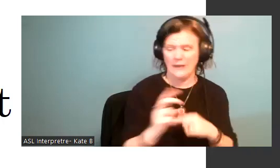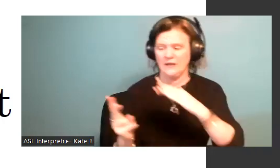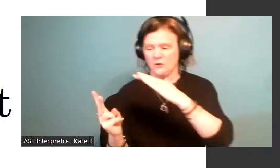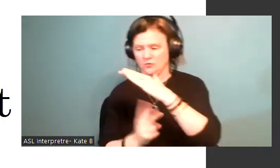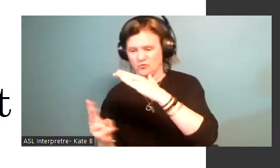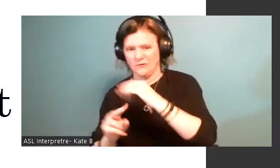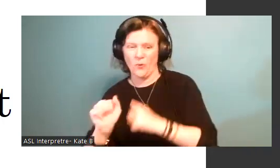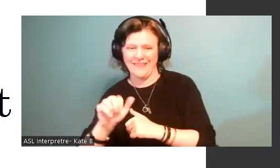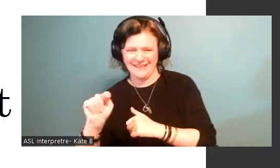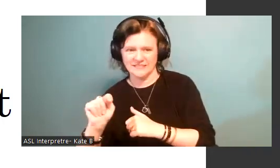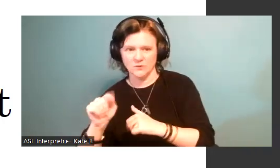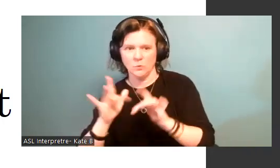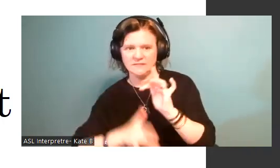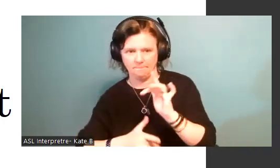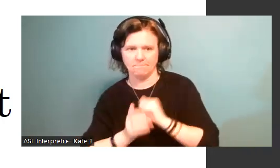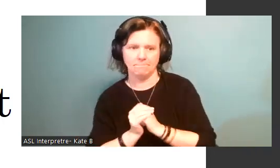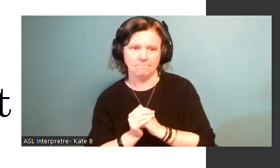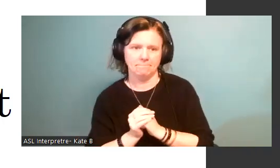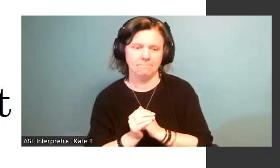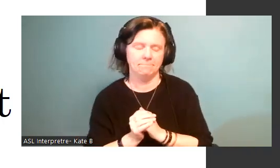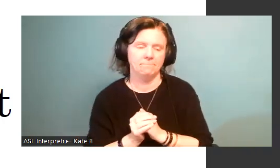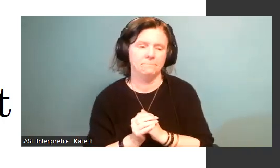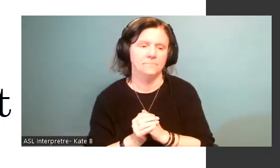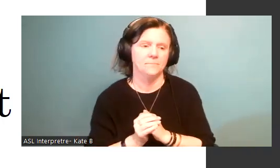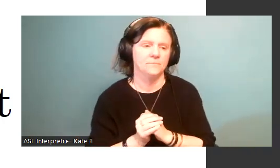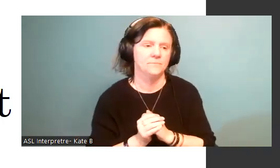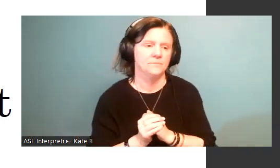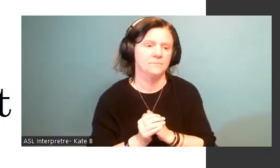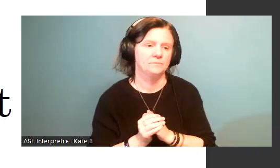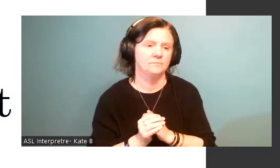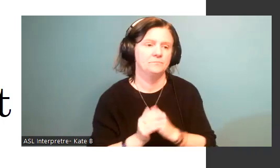that element. So, anything you don't want a